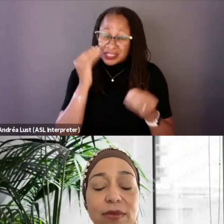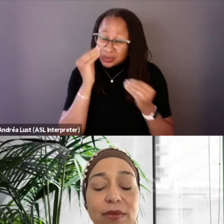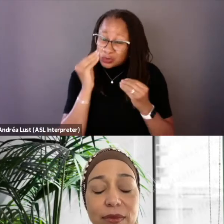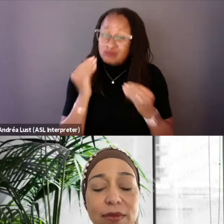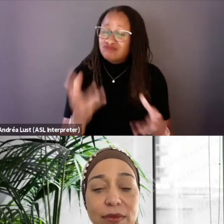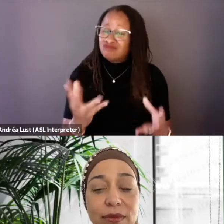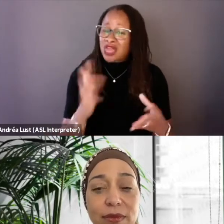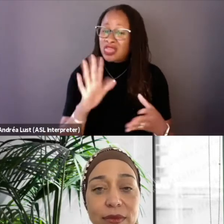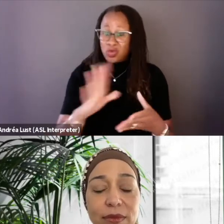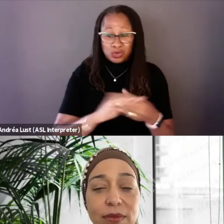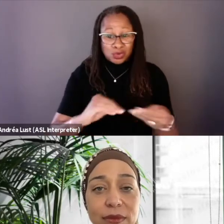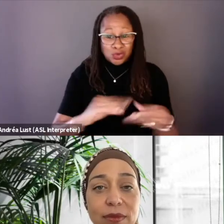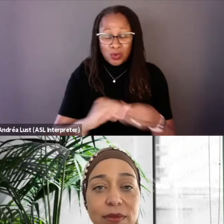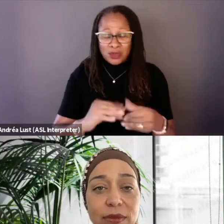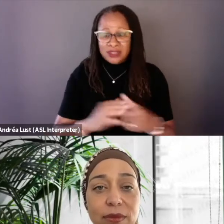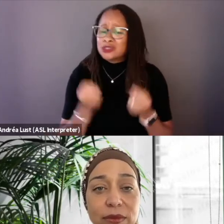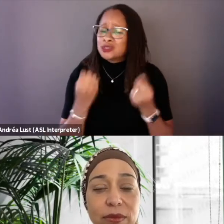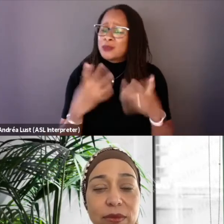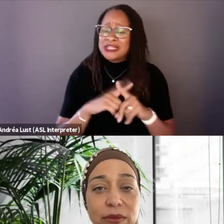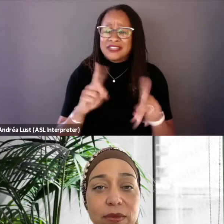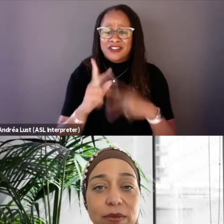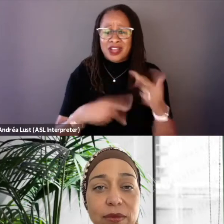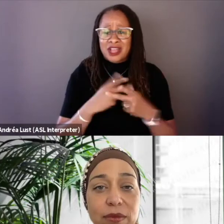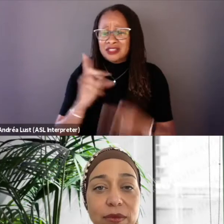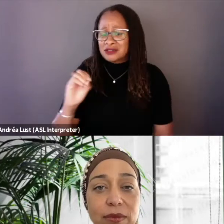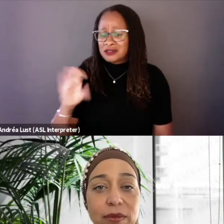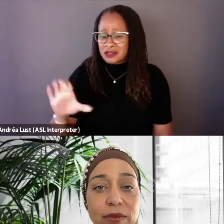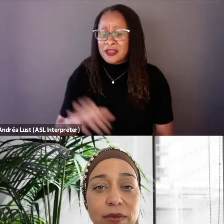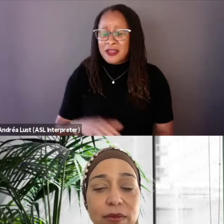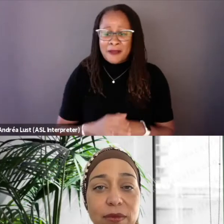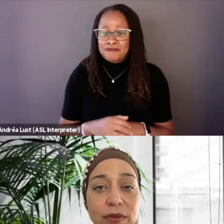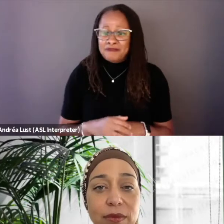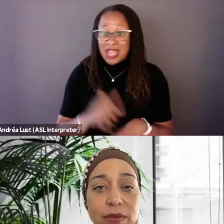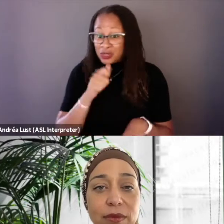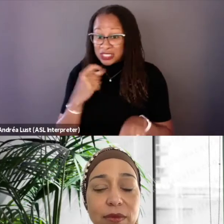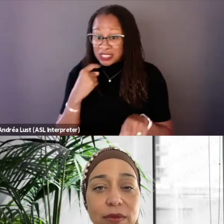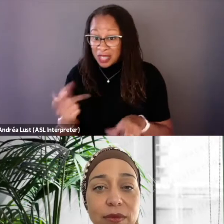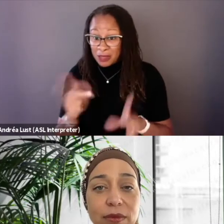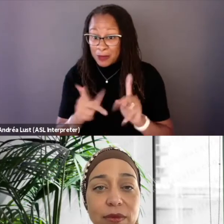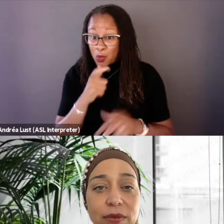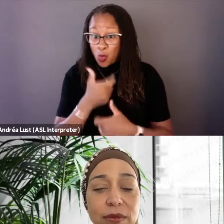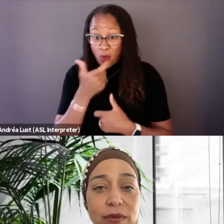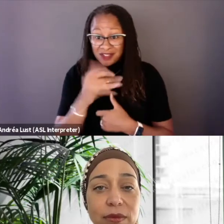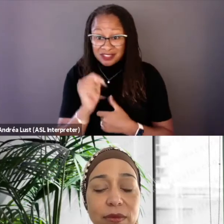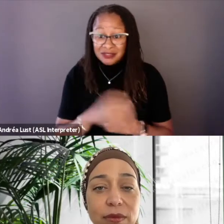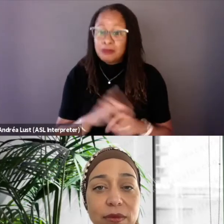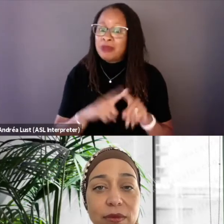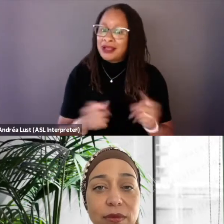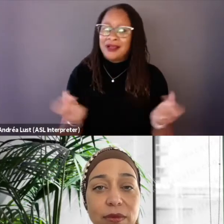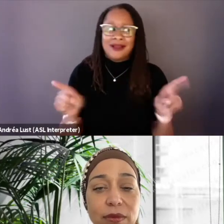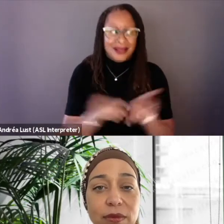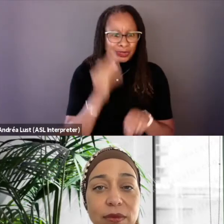there's so many different types of documentaries. I don't have to tell the people watching this but as you know, you know, and many of them you don't know what the story is